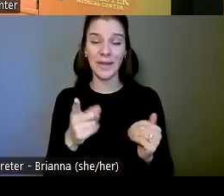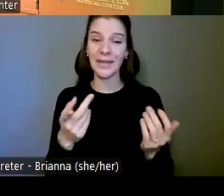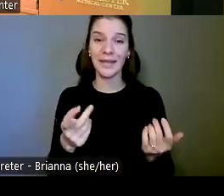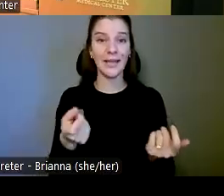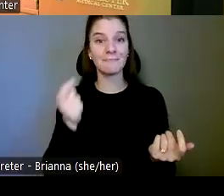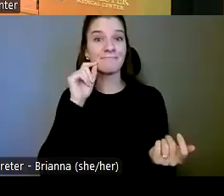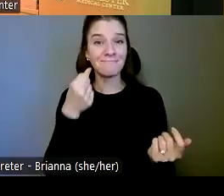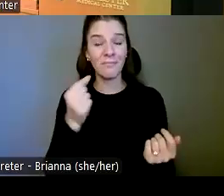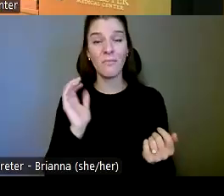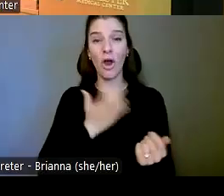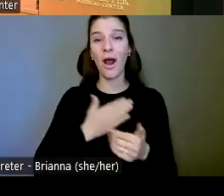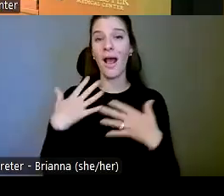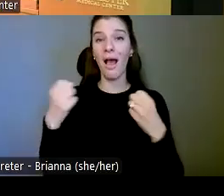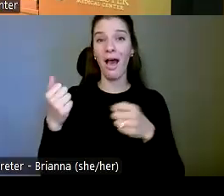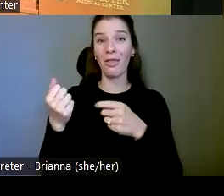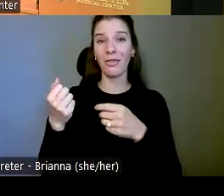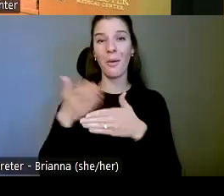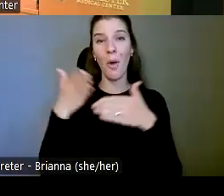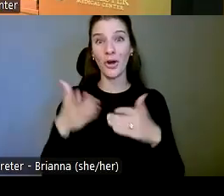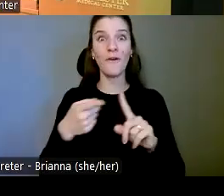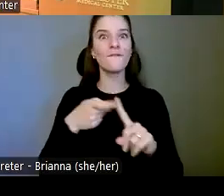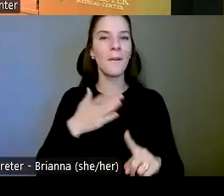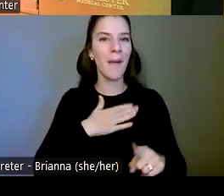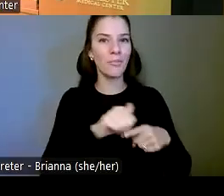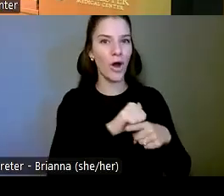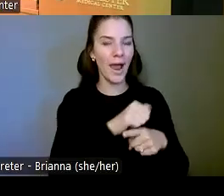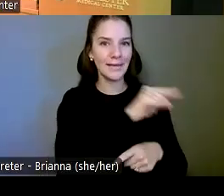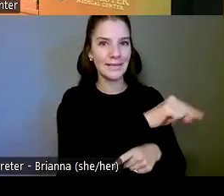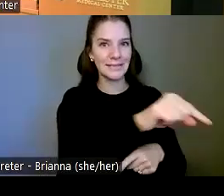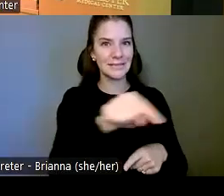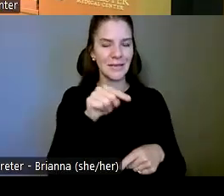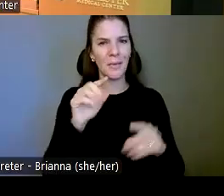partners come from my practice. I'm like, okay, clearly I'm not going to be able to fix what's